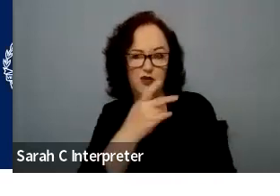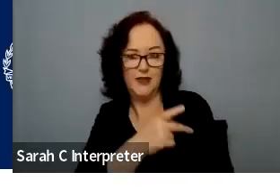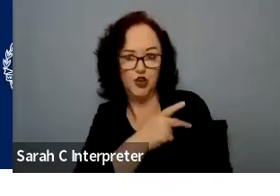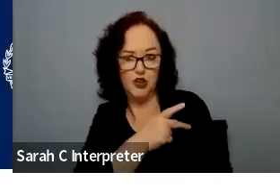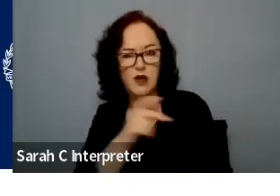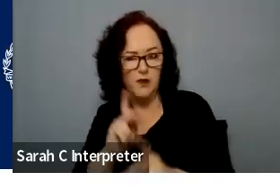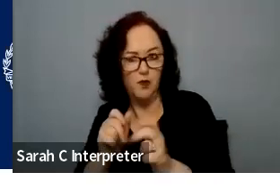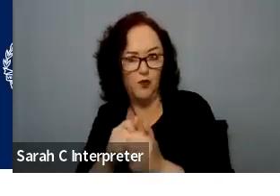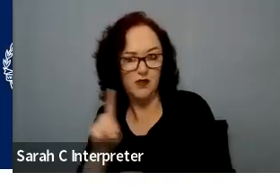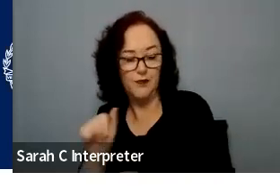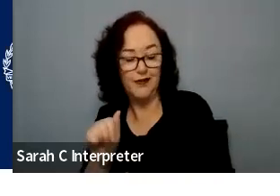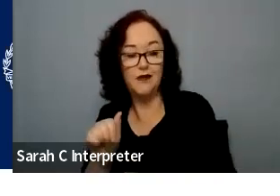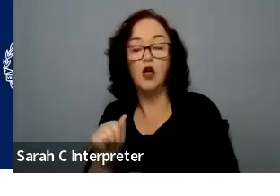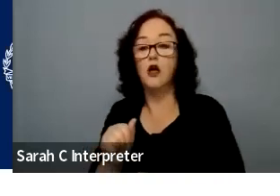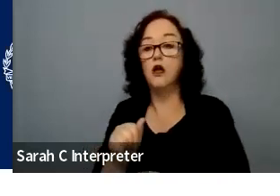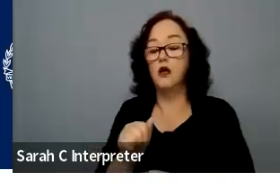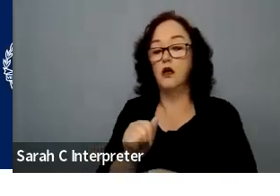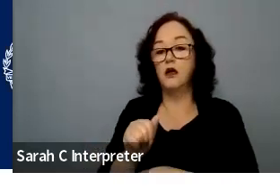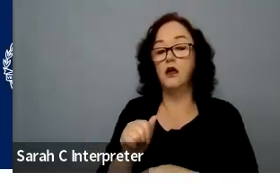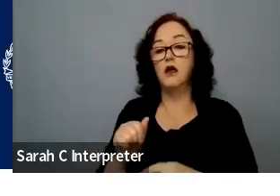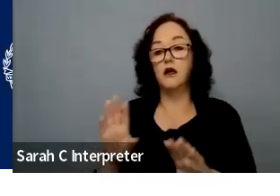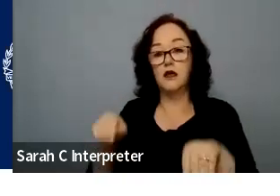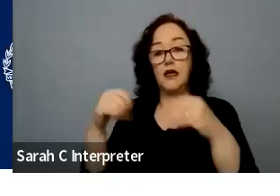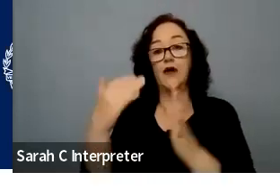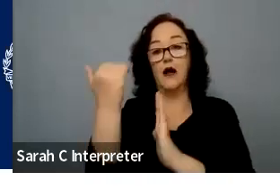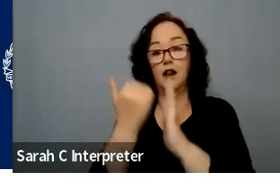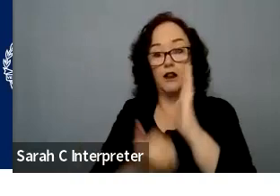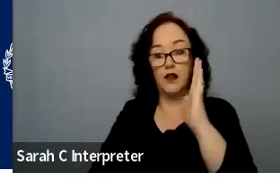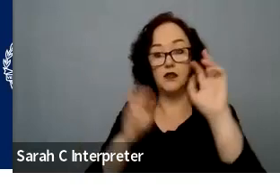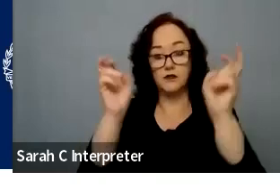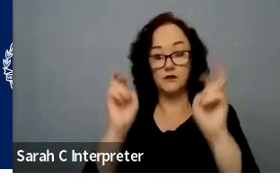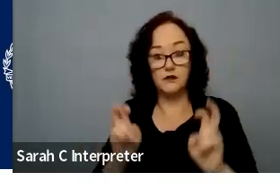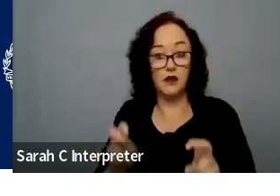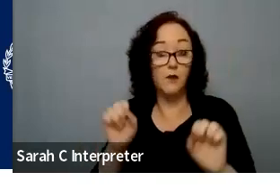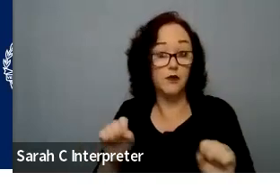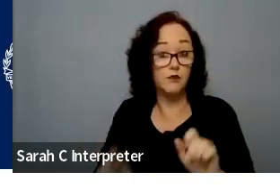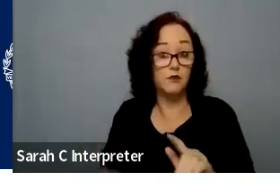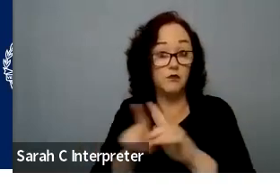given a list of possible topics that might come up, for example the person's priorities and those